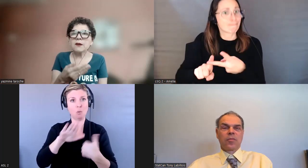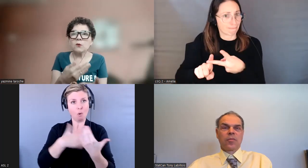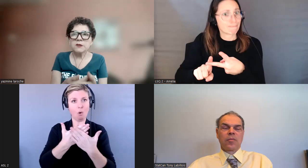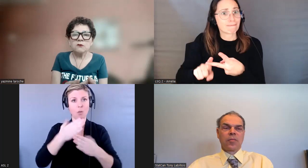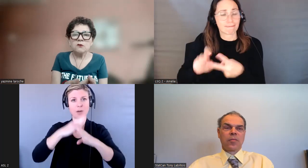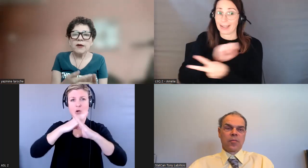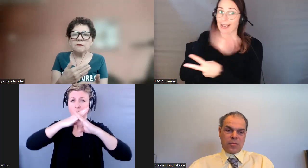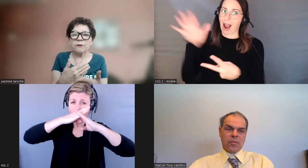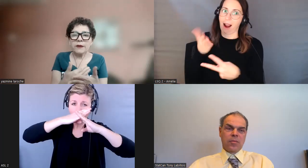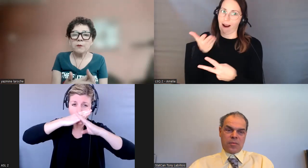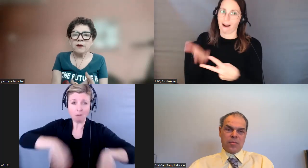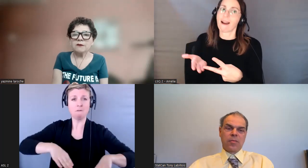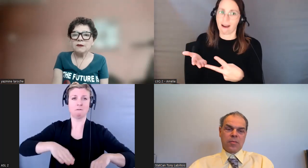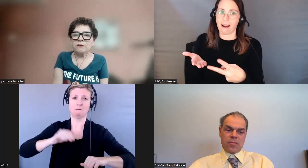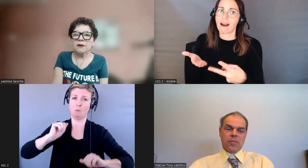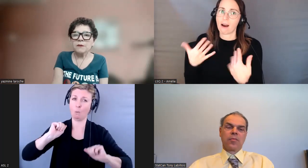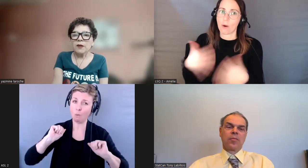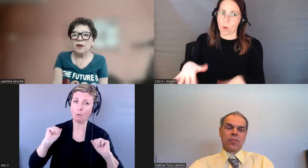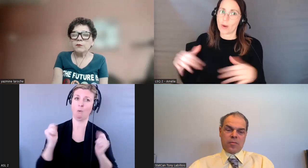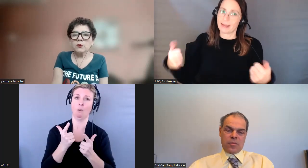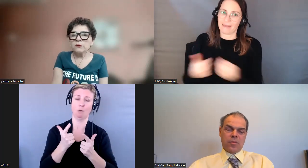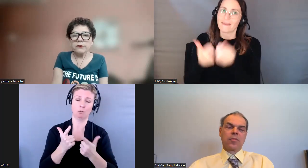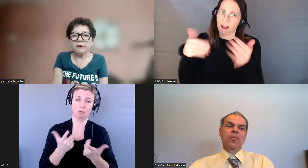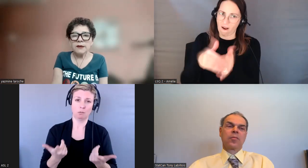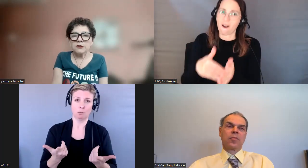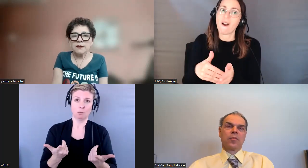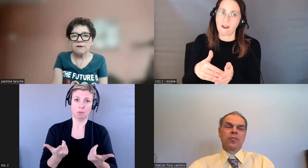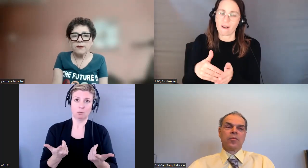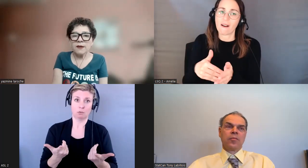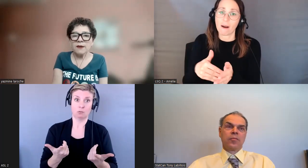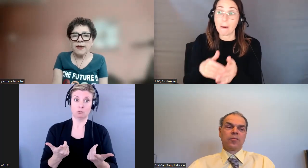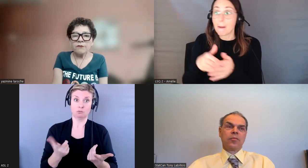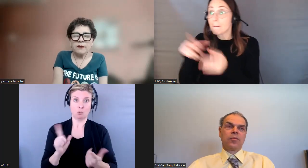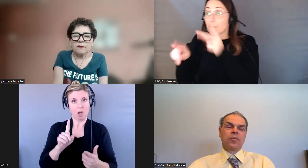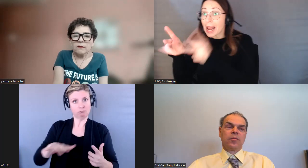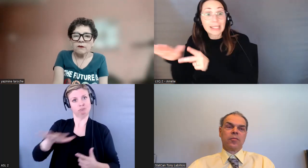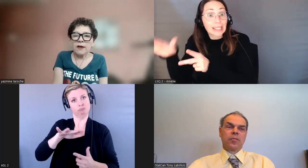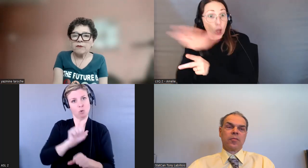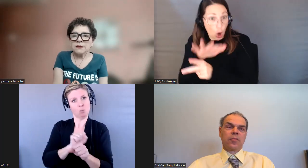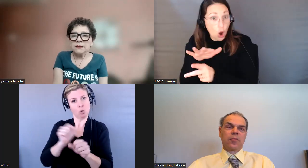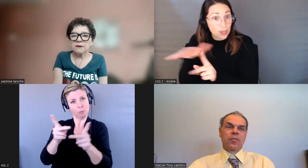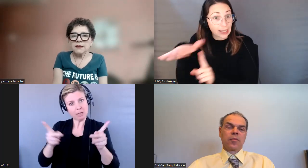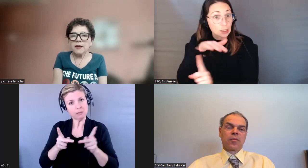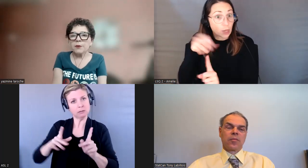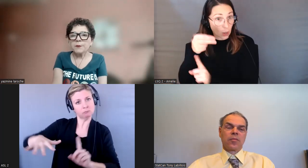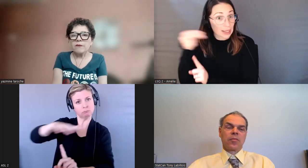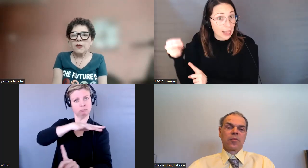foreign